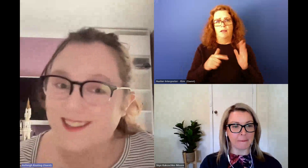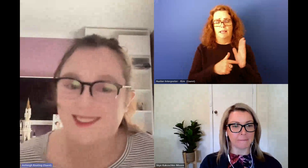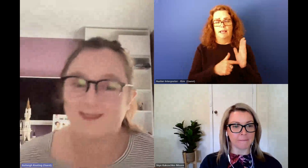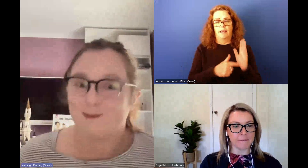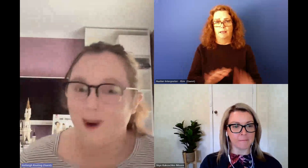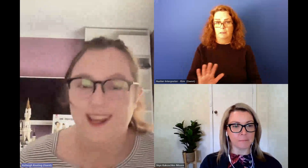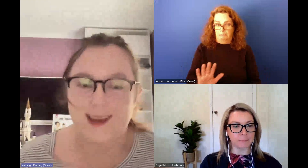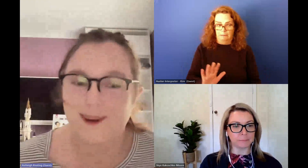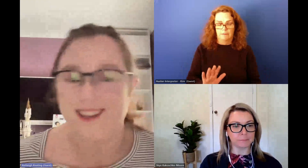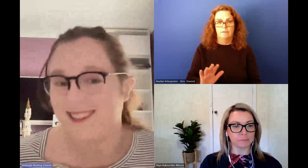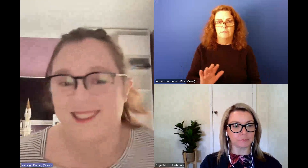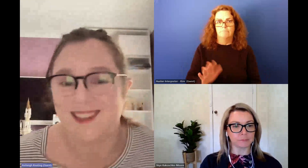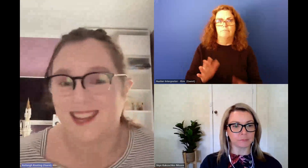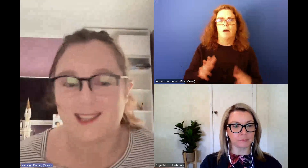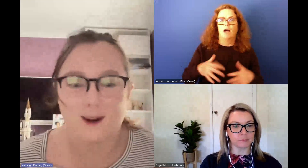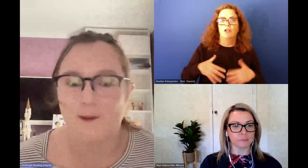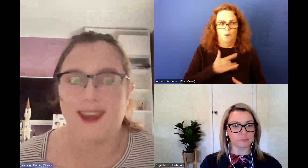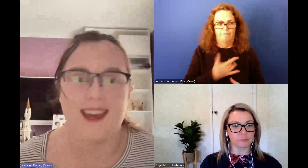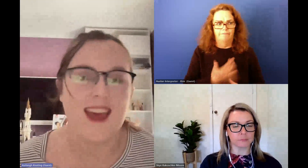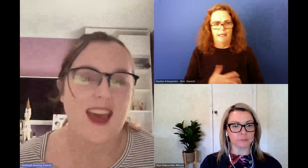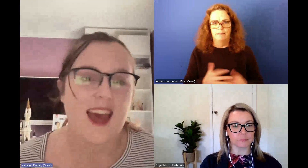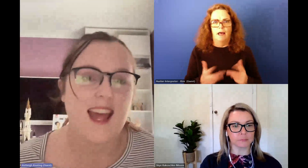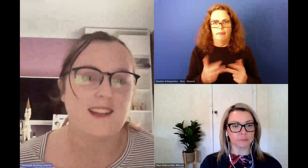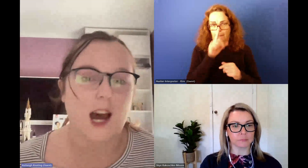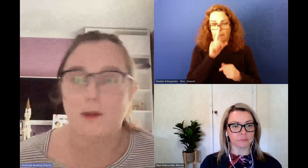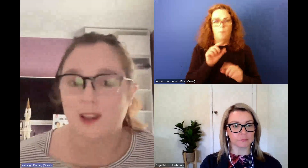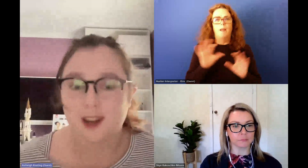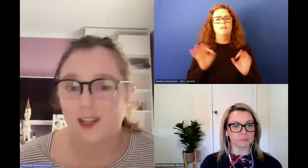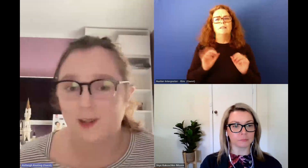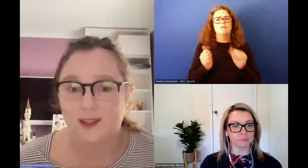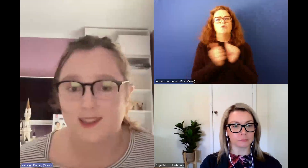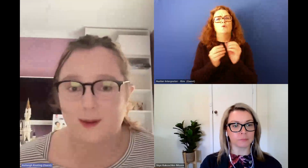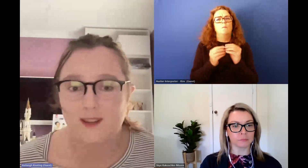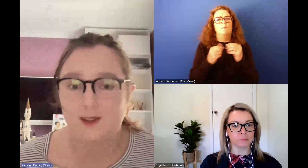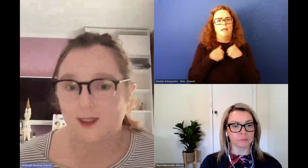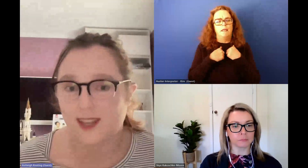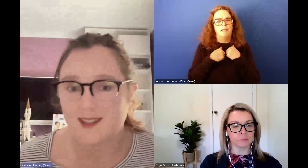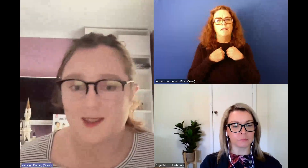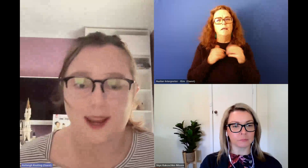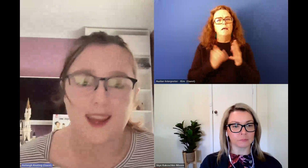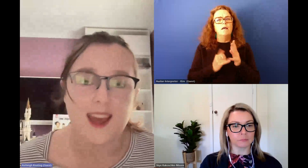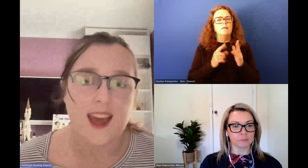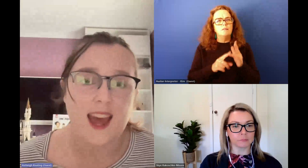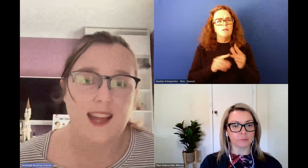might work in it but I just it's not for me and I'm not the only autistic person who thinks this way